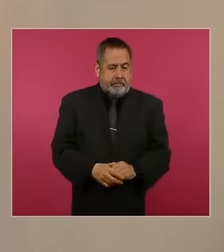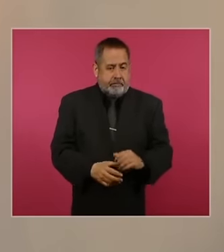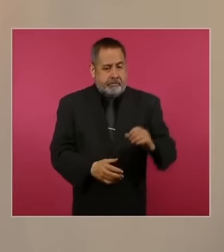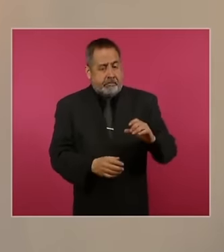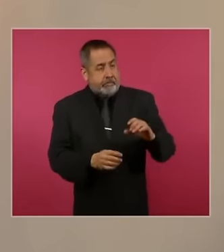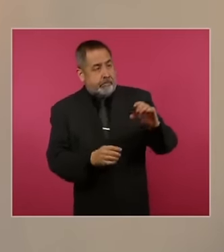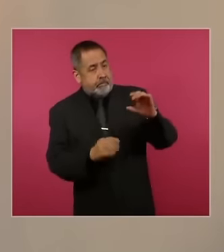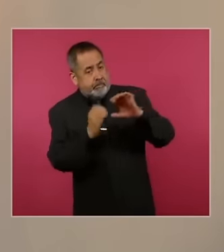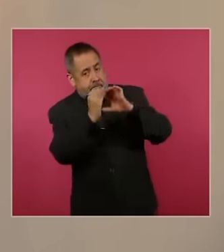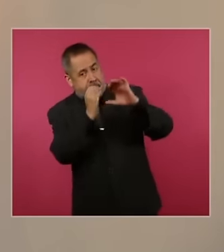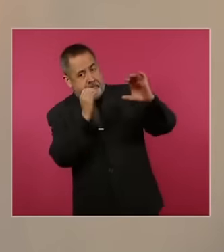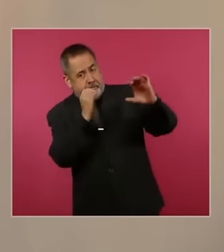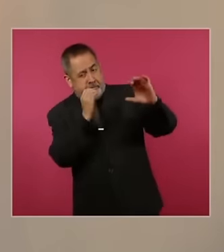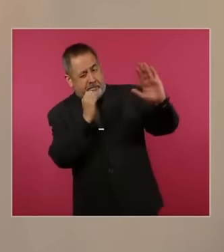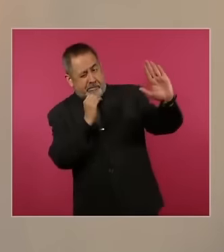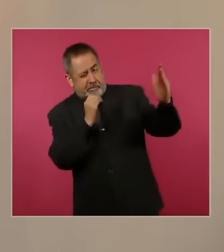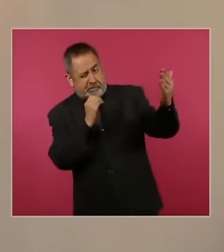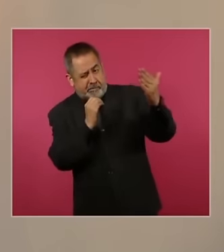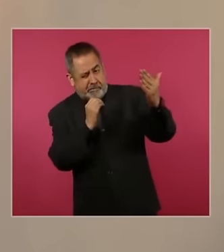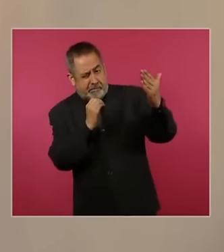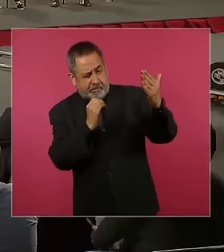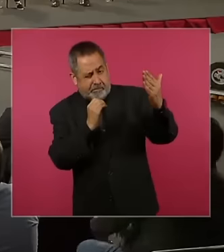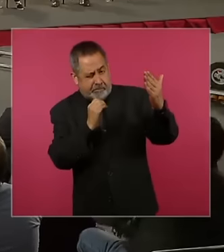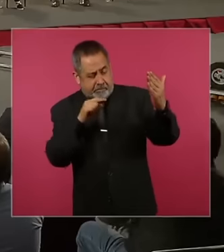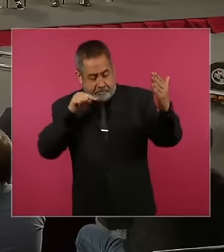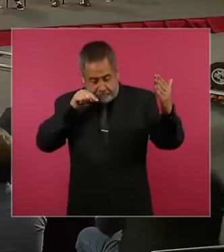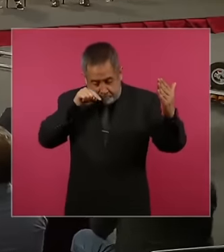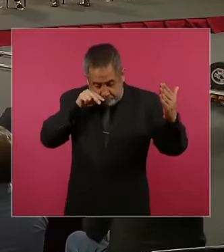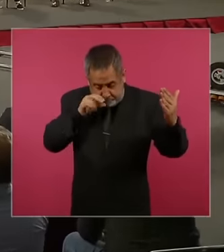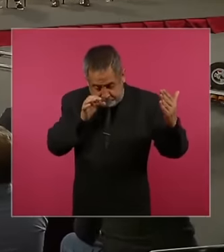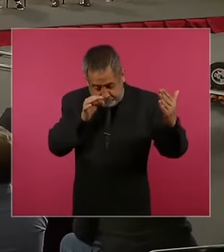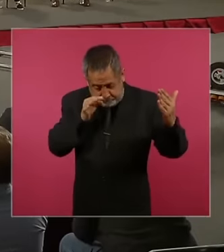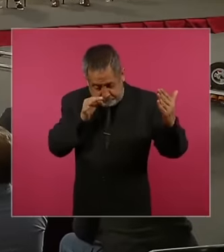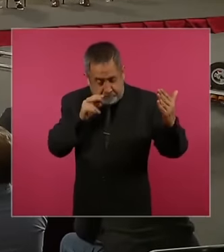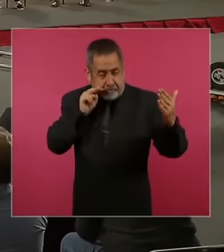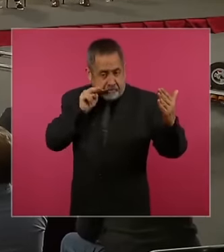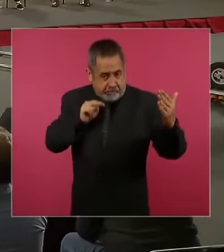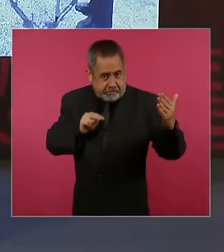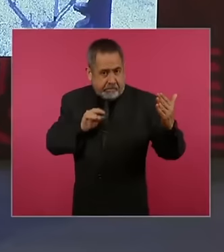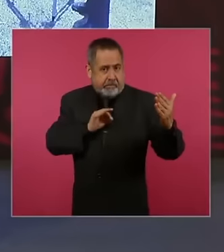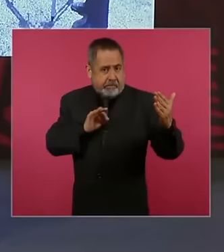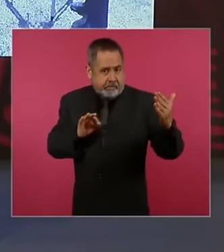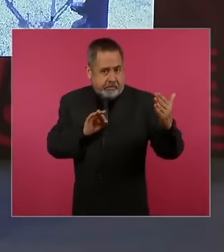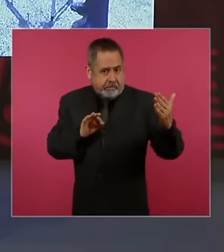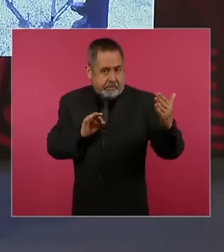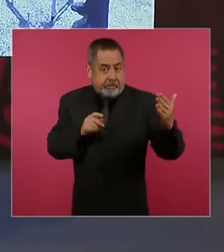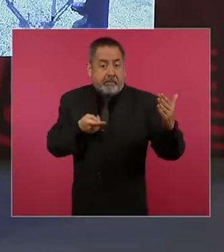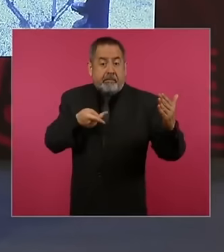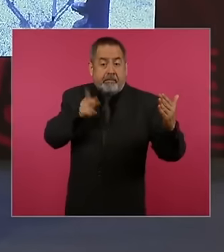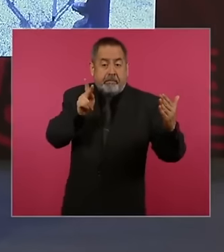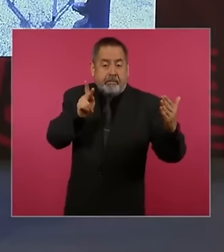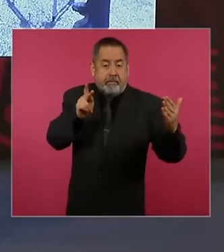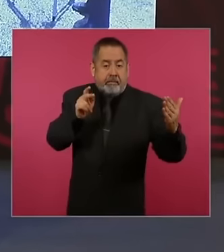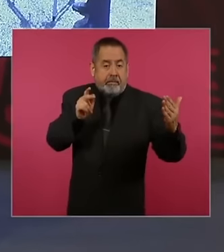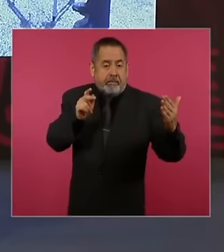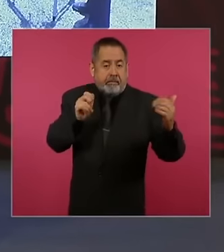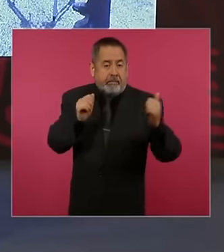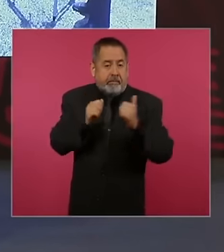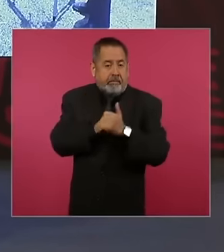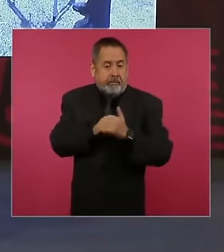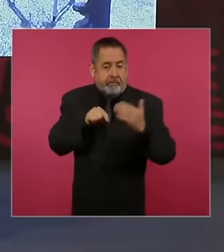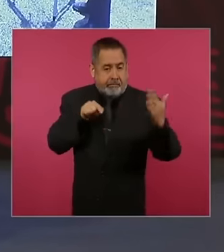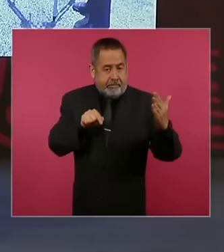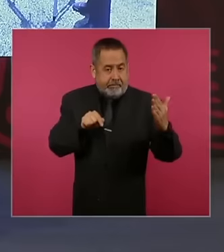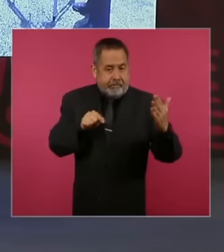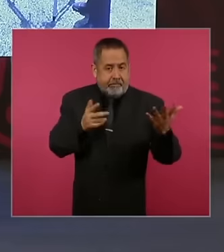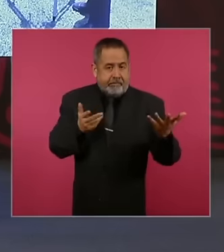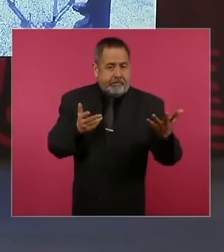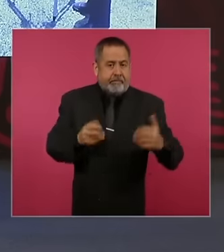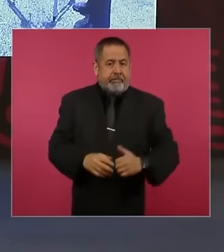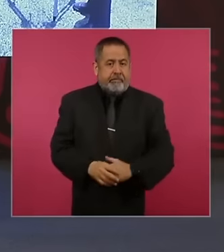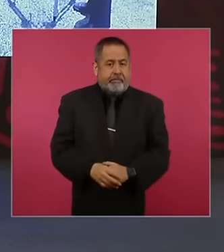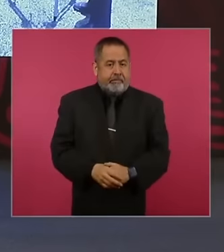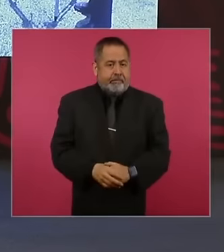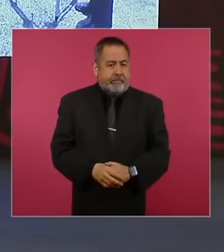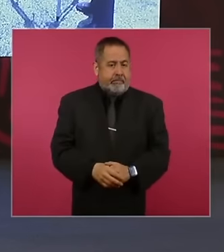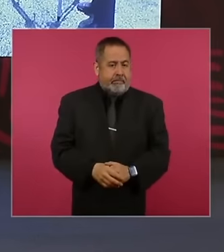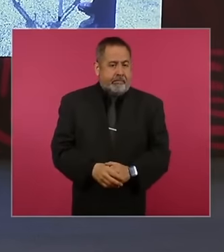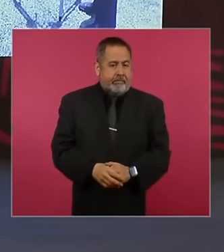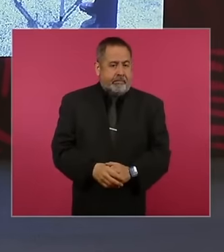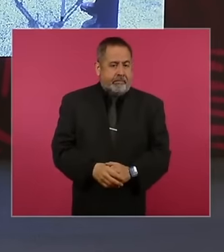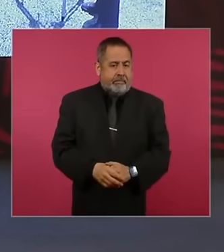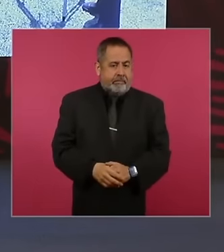here with this eyepiece as I have set it to. This funnel cannot be seen, so for those who